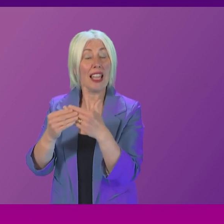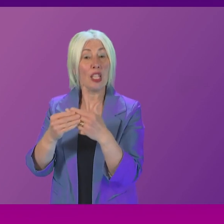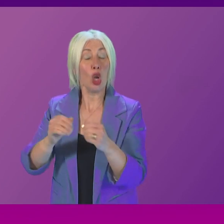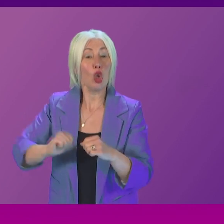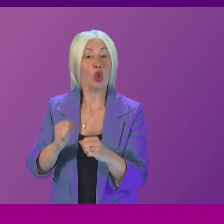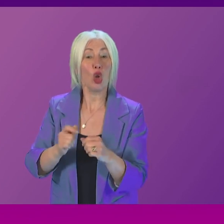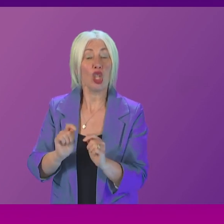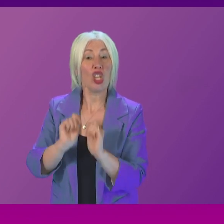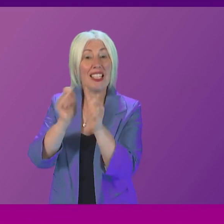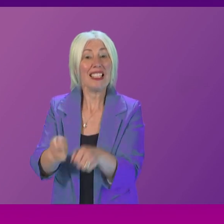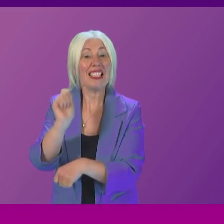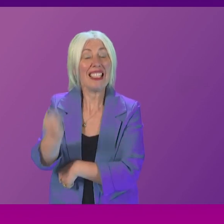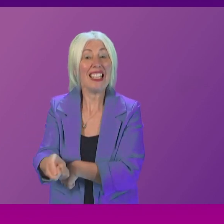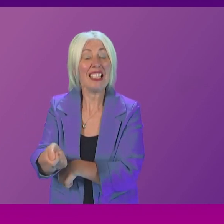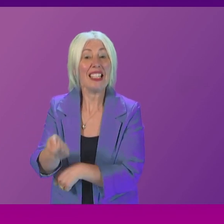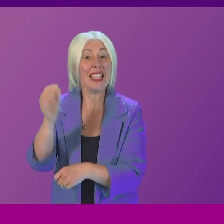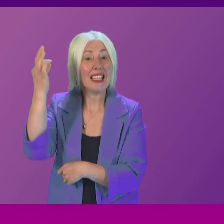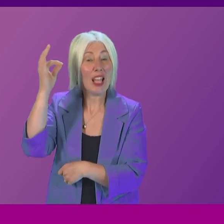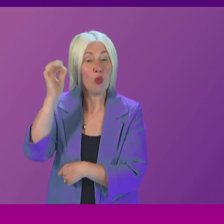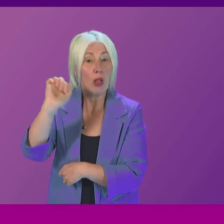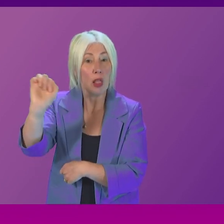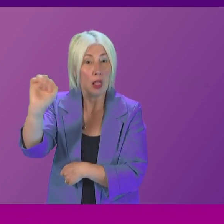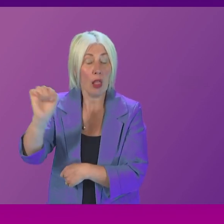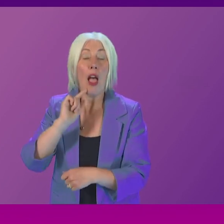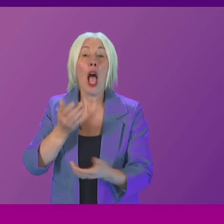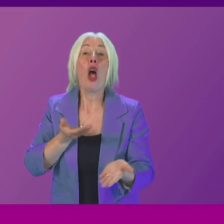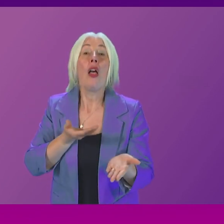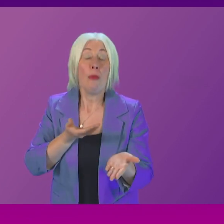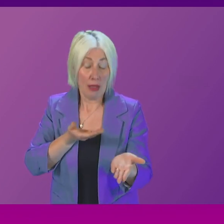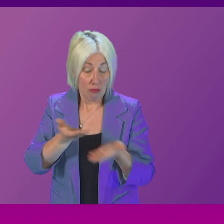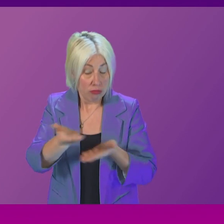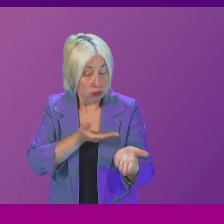As part of the consultation that the council undertook on the guideline, the Scottish ministers